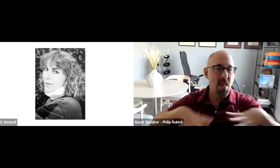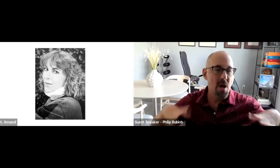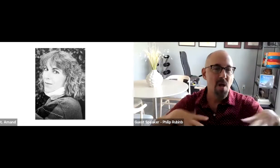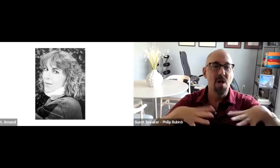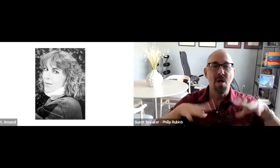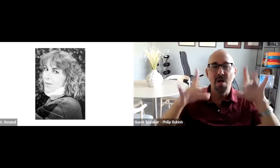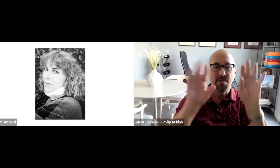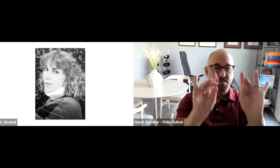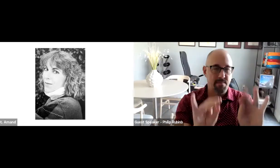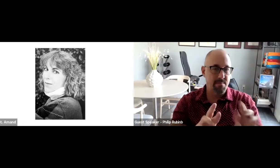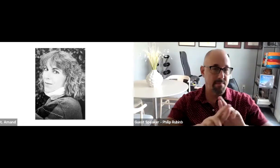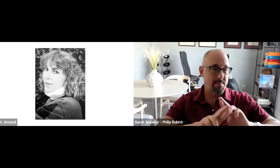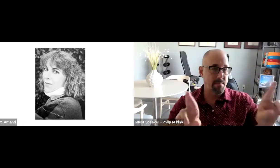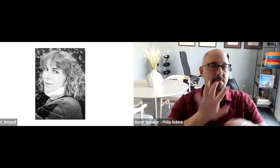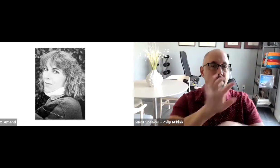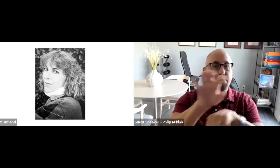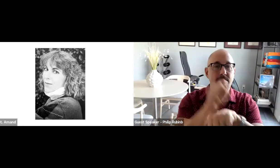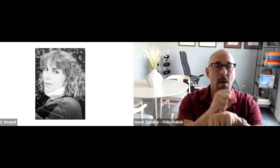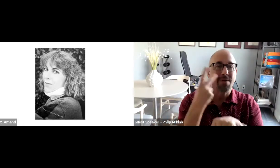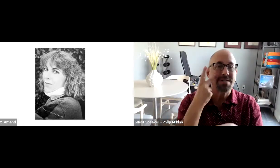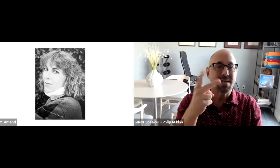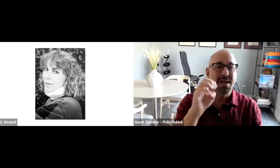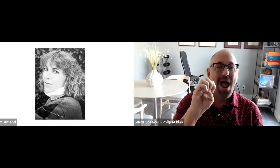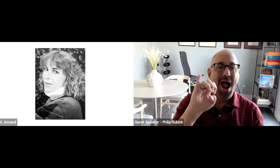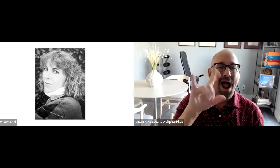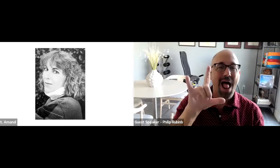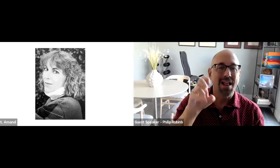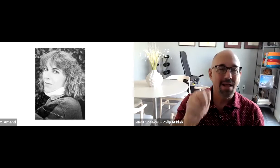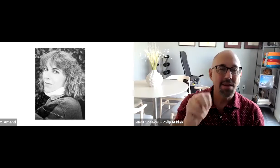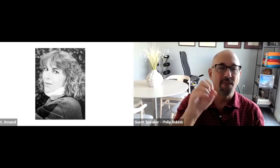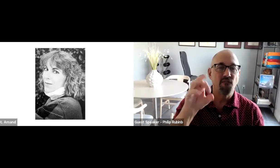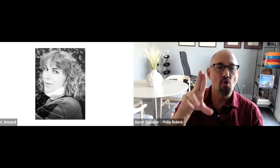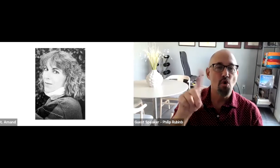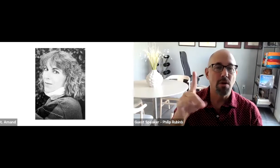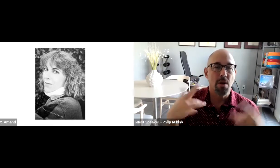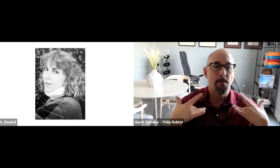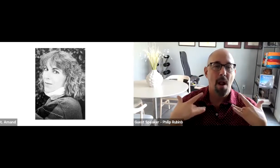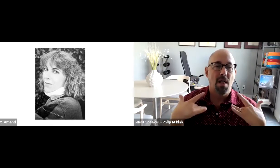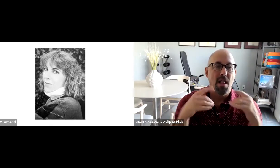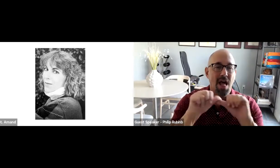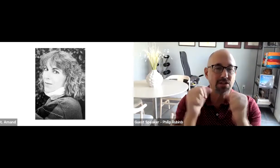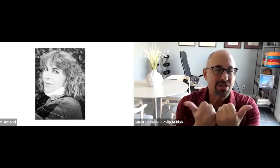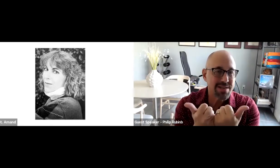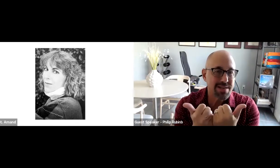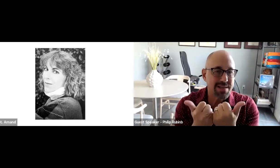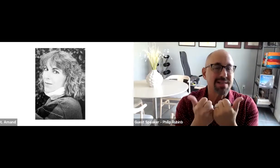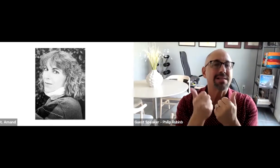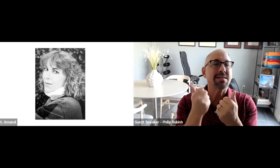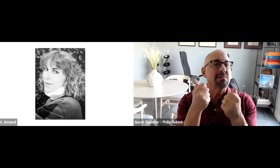and just really did it all up and put on special clothing for her and everything, so they set up an appointment